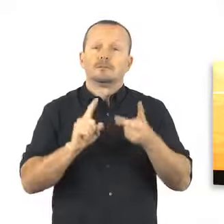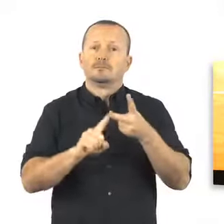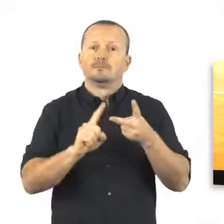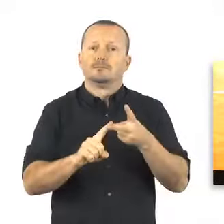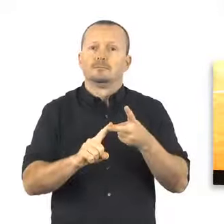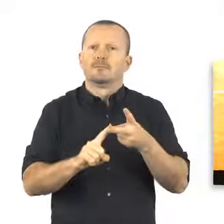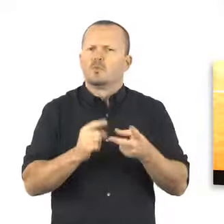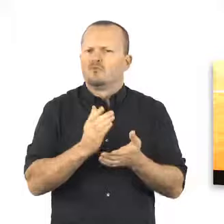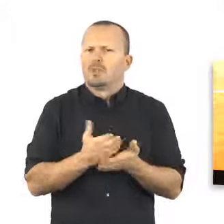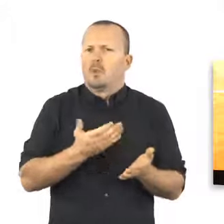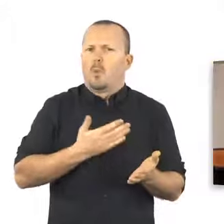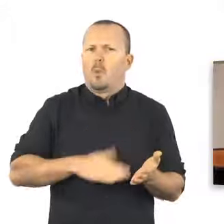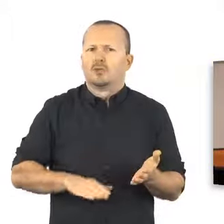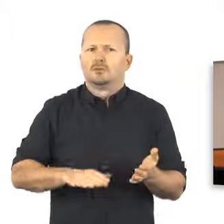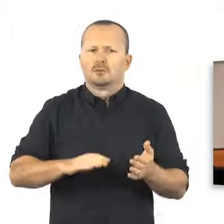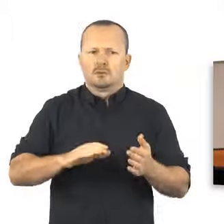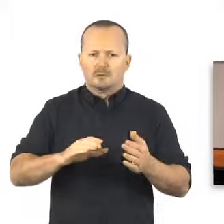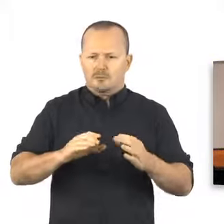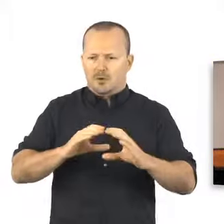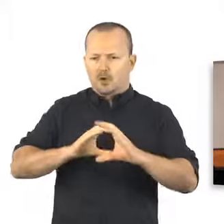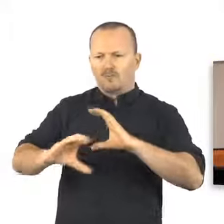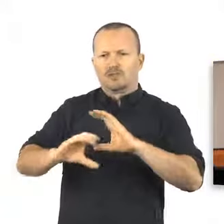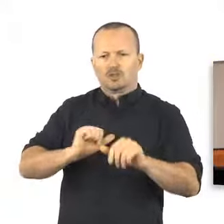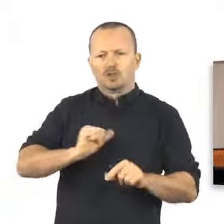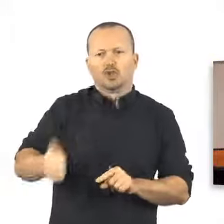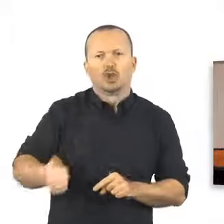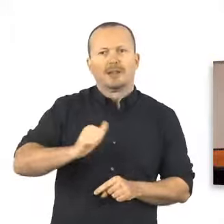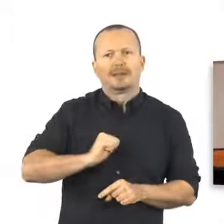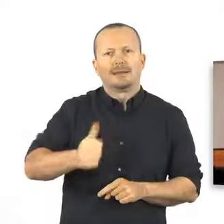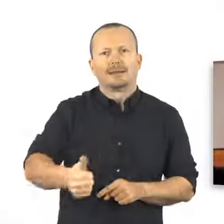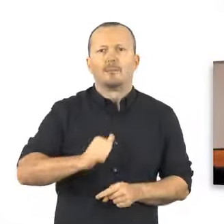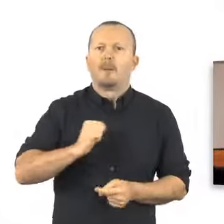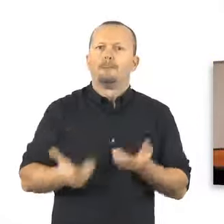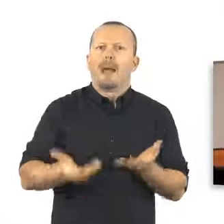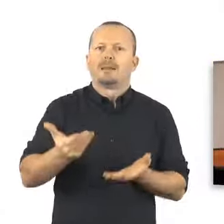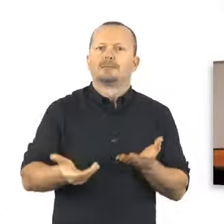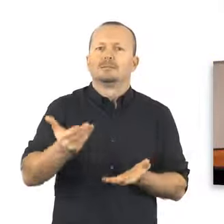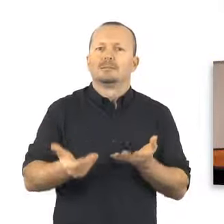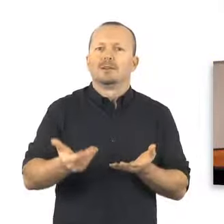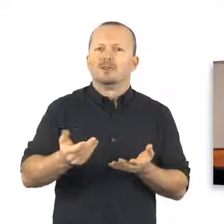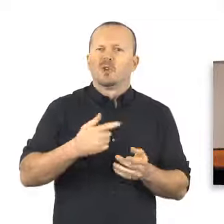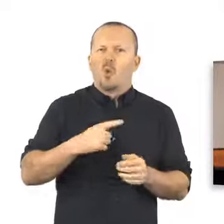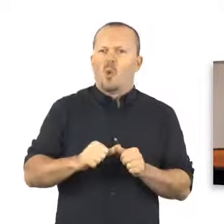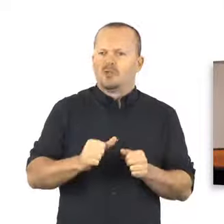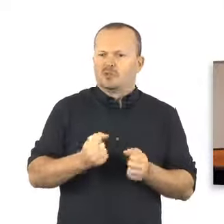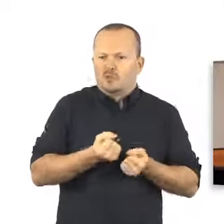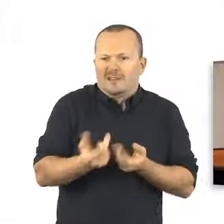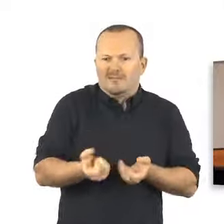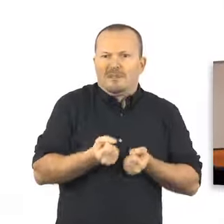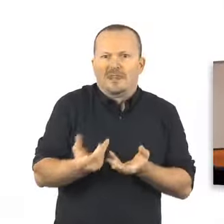The second thing is that we really want a balanced conversation, so that we want not